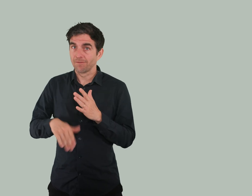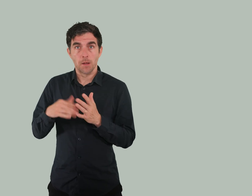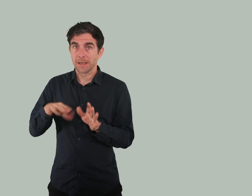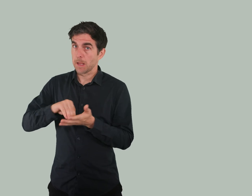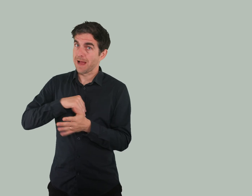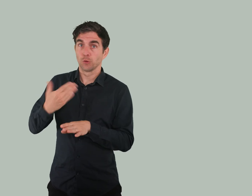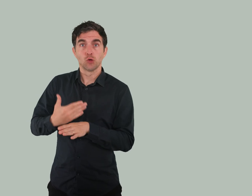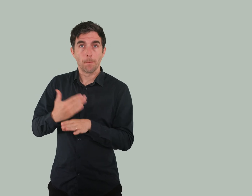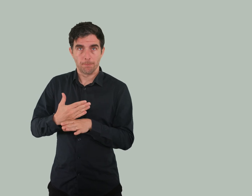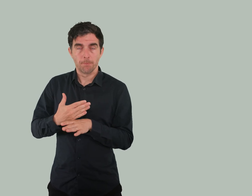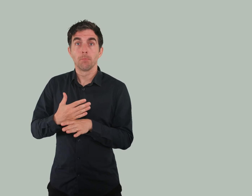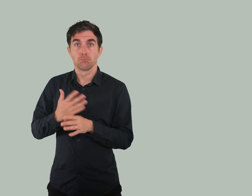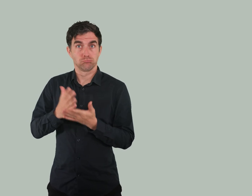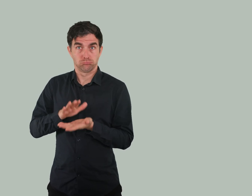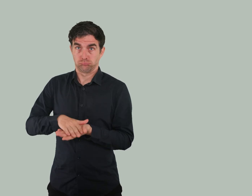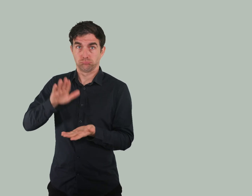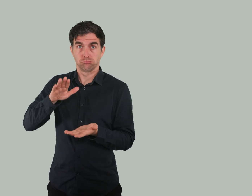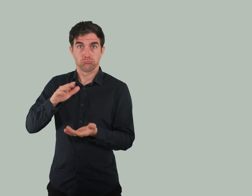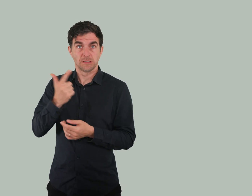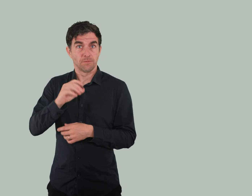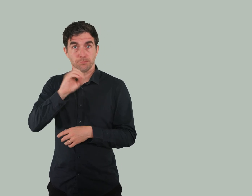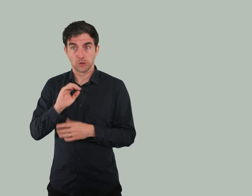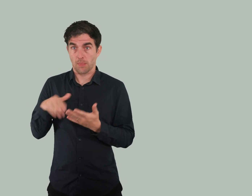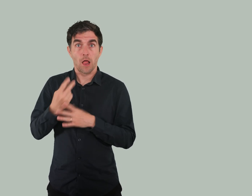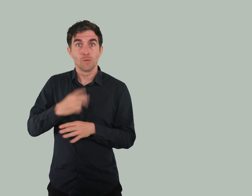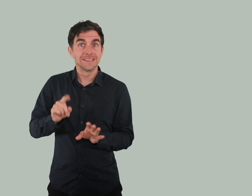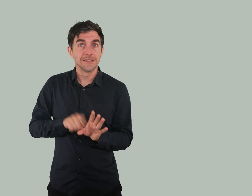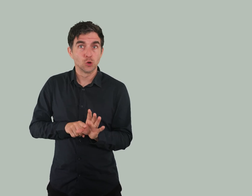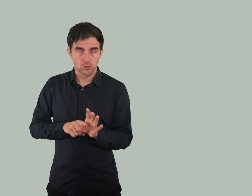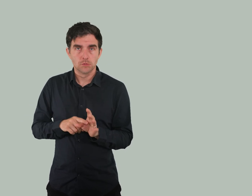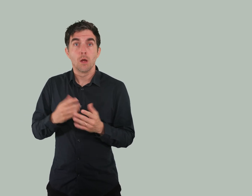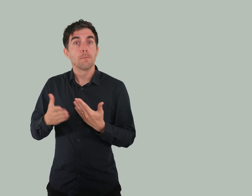who have never had a paid job has increased by 17 per cent in the last 20 years.